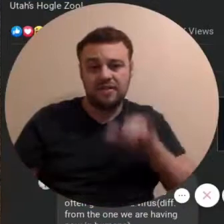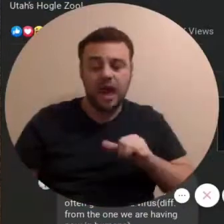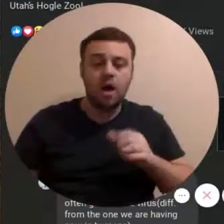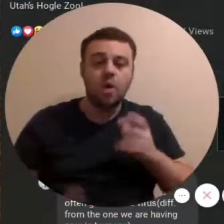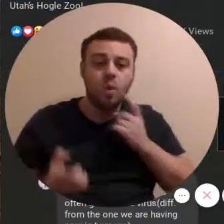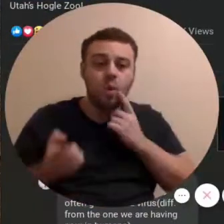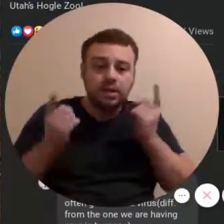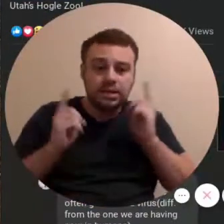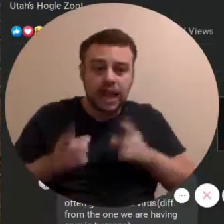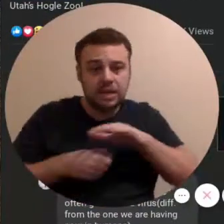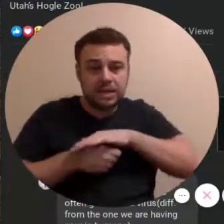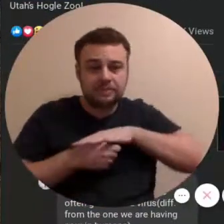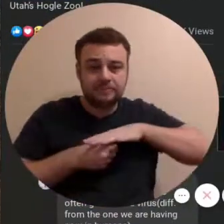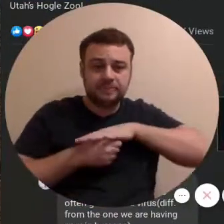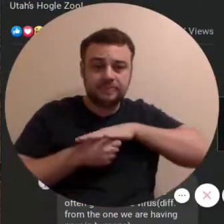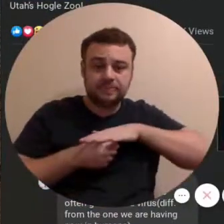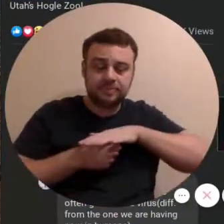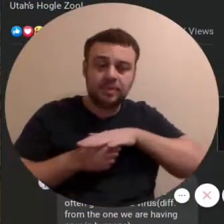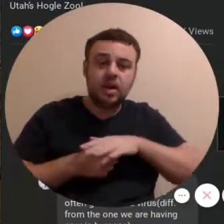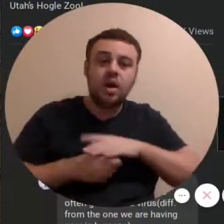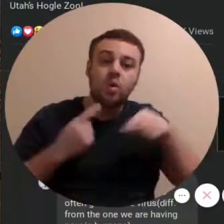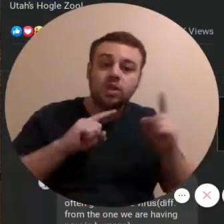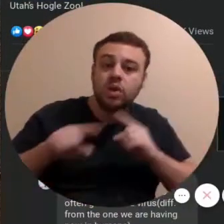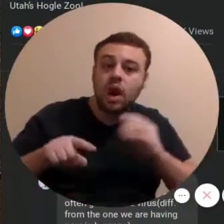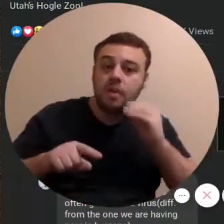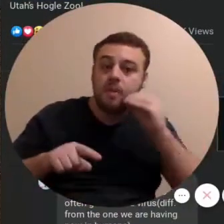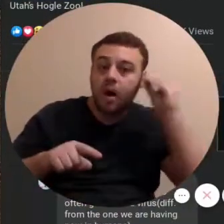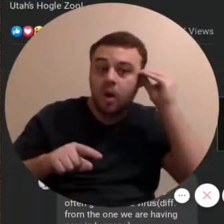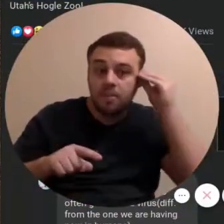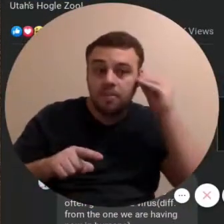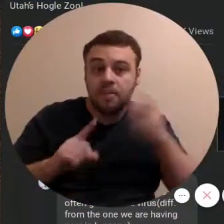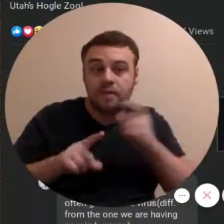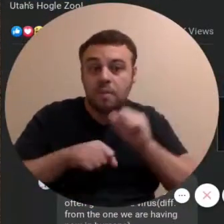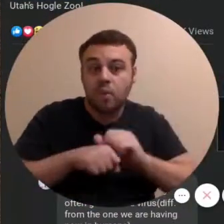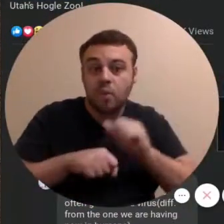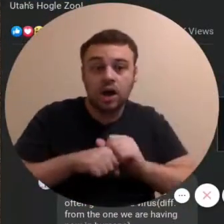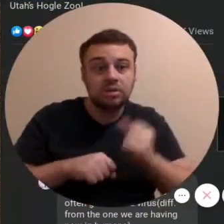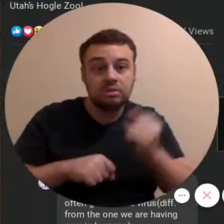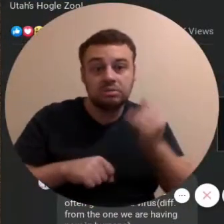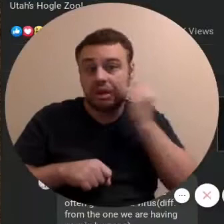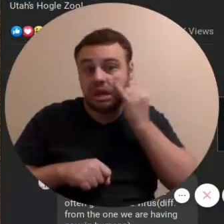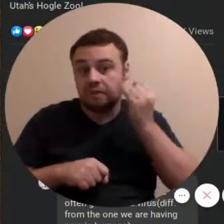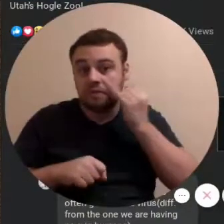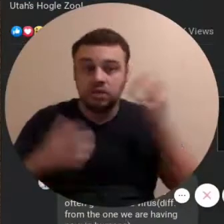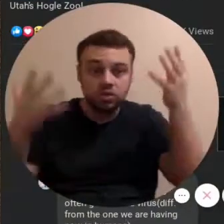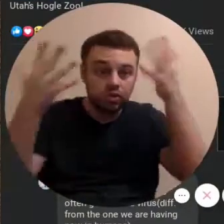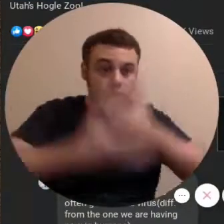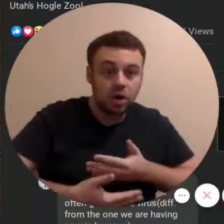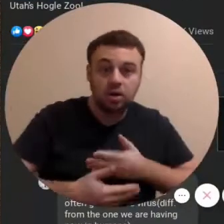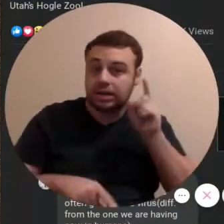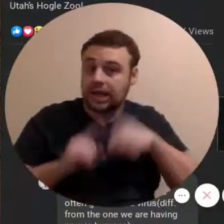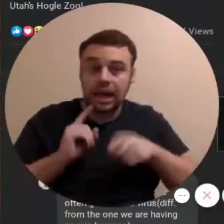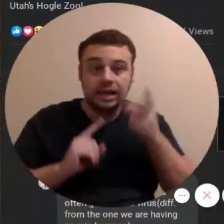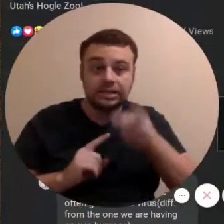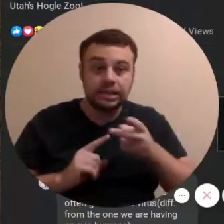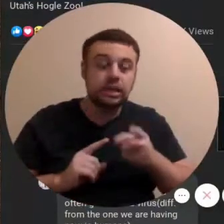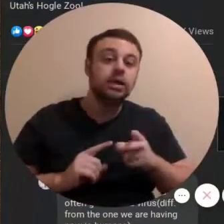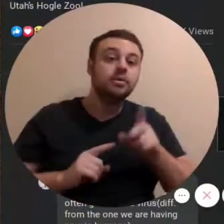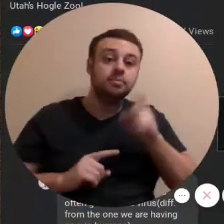when you come home from work and it's dark- or you come home from somewhere- you want to make sure you look around before you get up to your front stoop. Or if you're